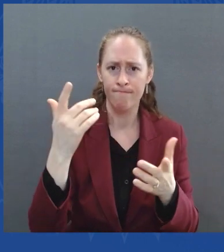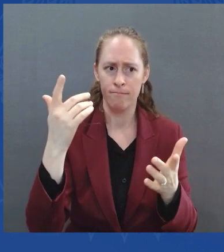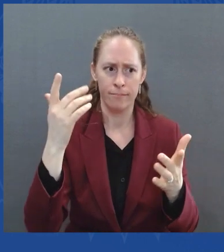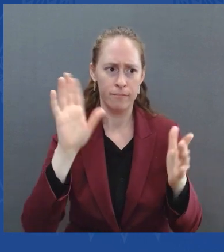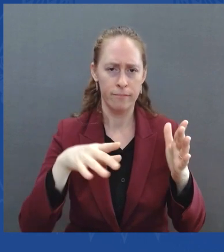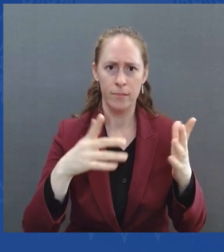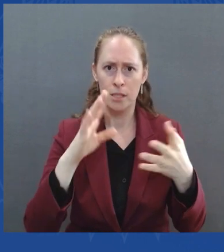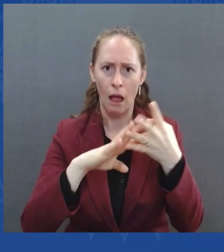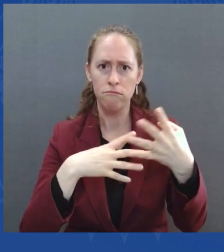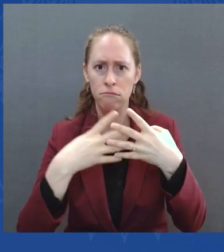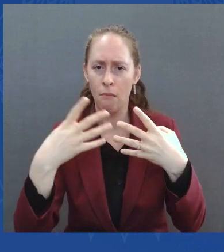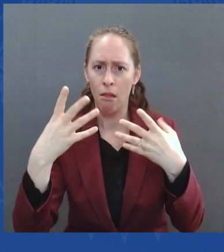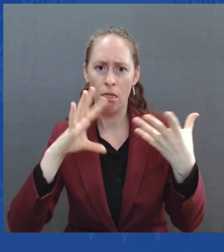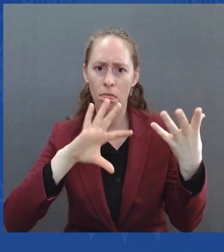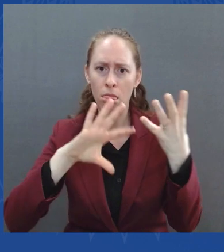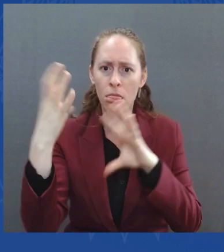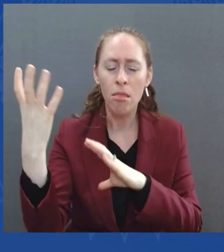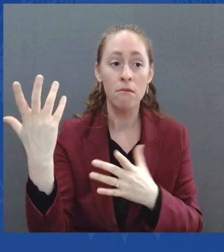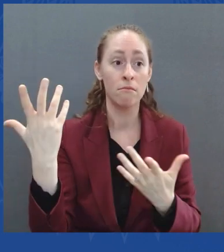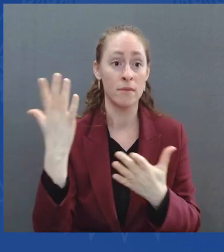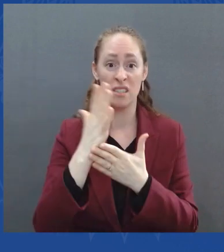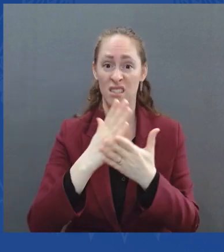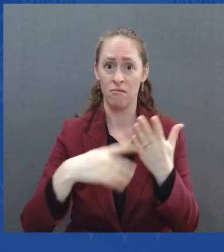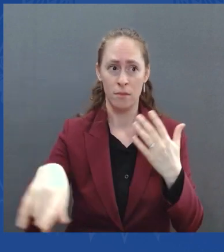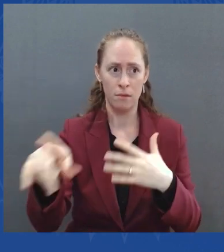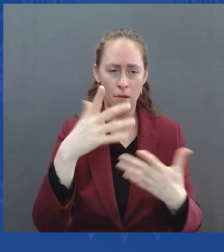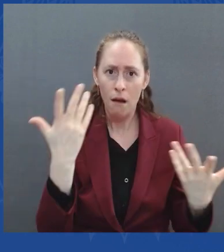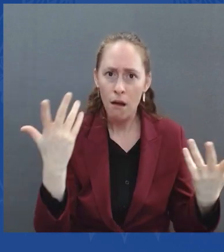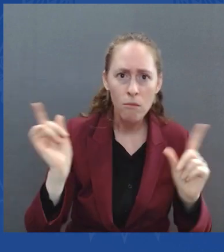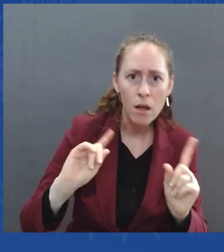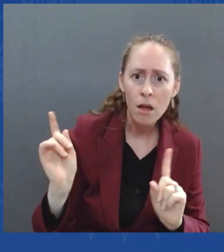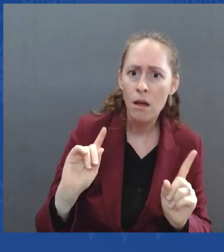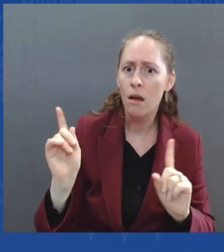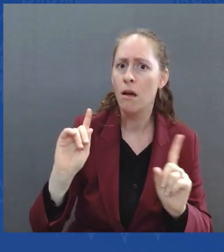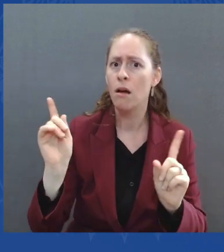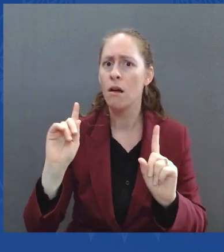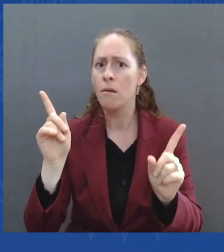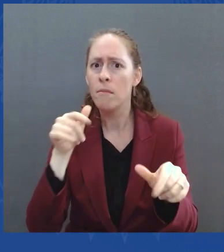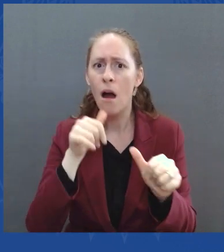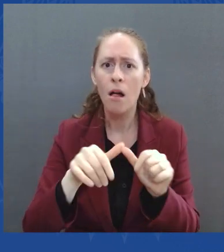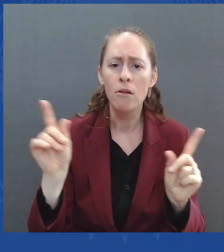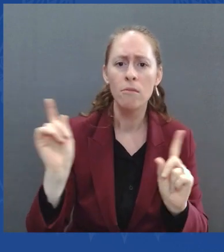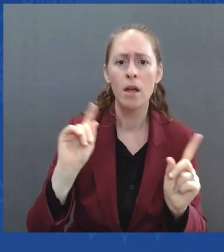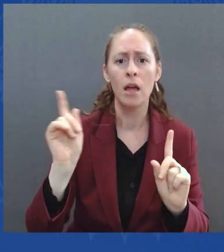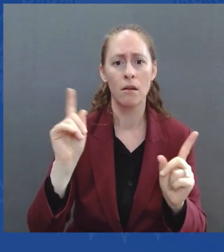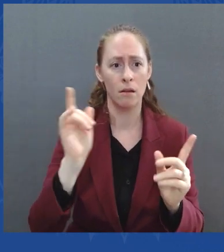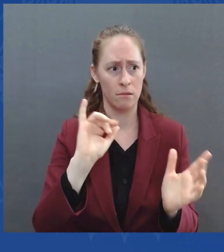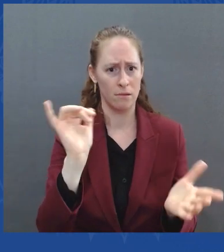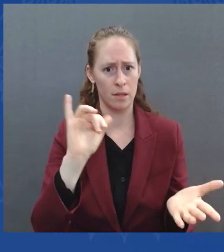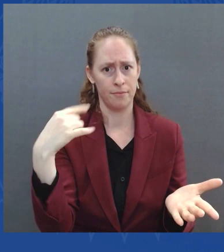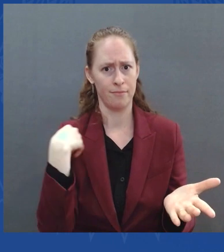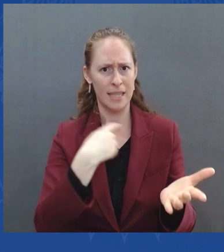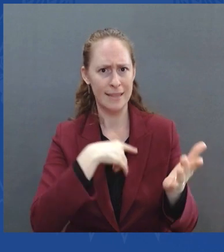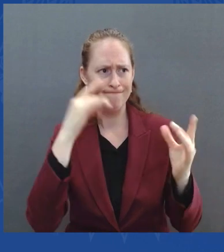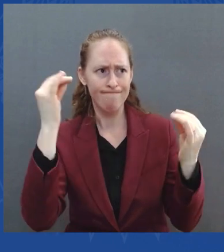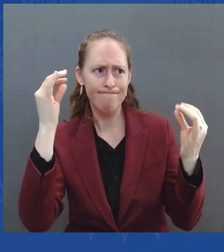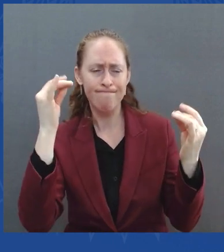have they longed for better circumstances and so did we. NALC is proud to have contributed